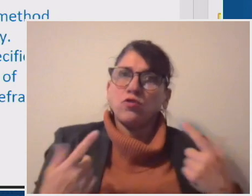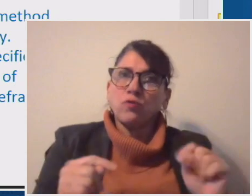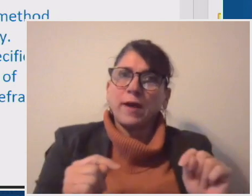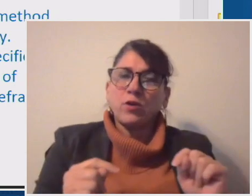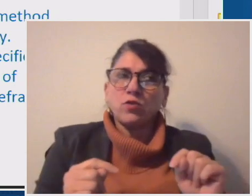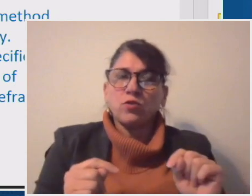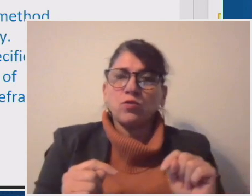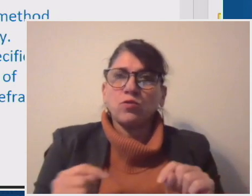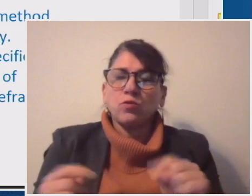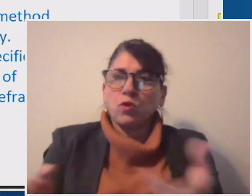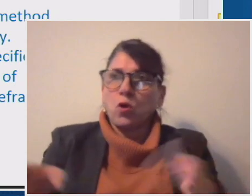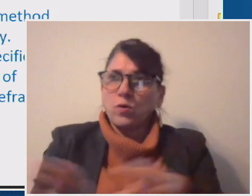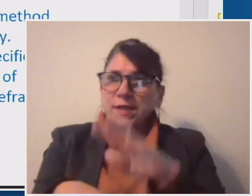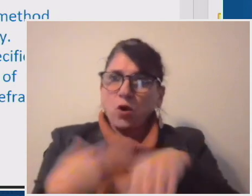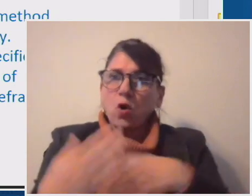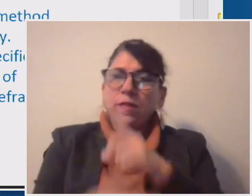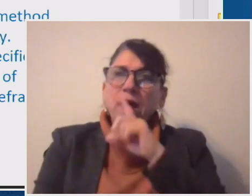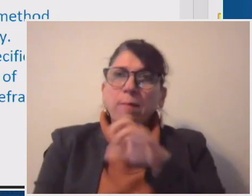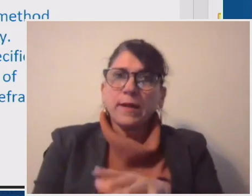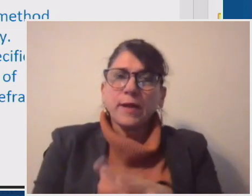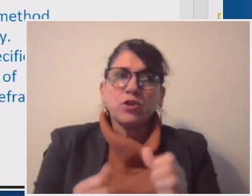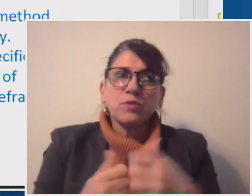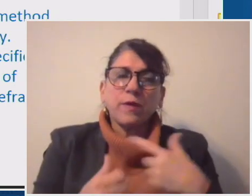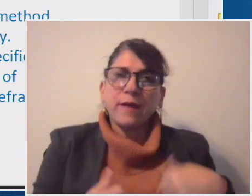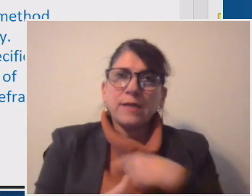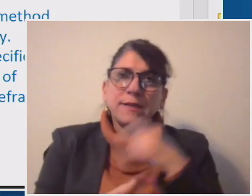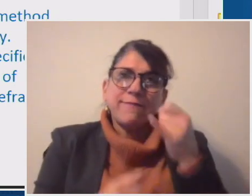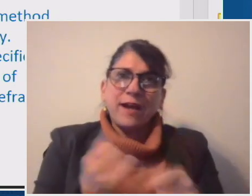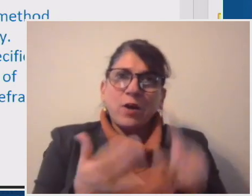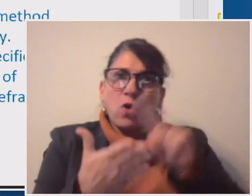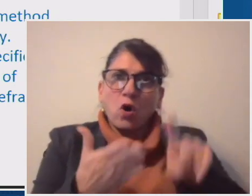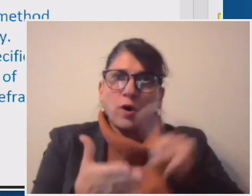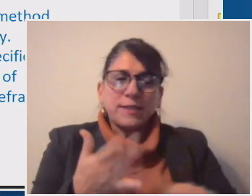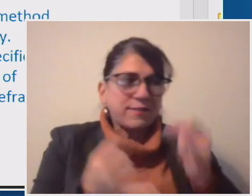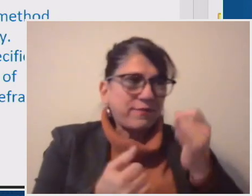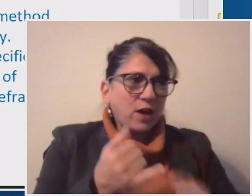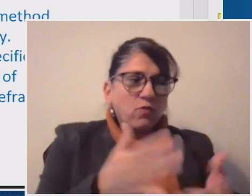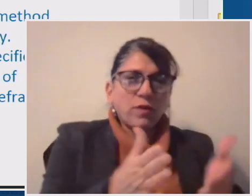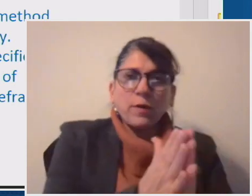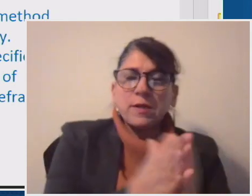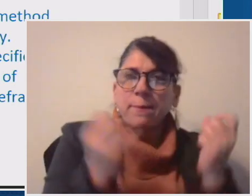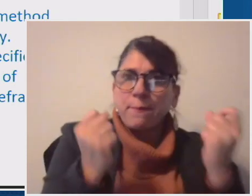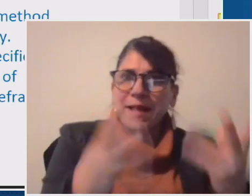obligations they have with us. Final audits, final requests. There have been many situations where